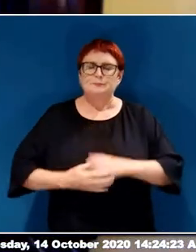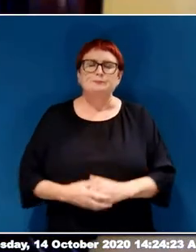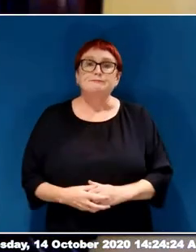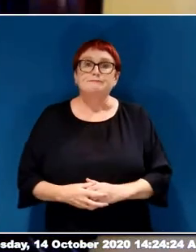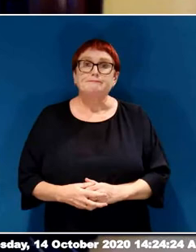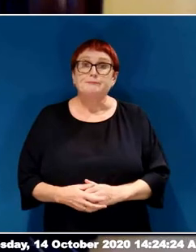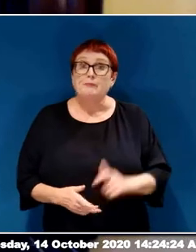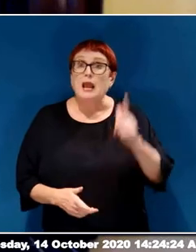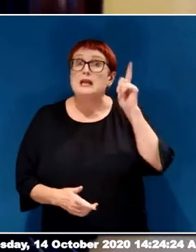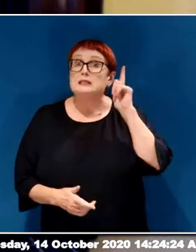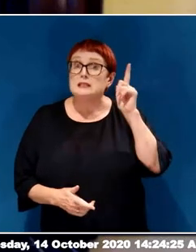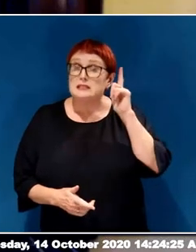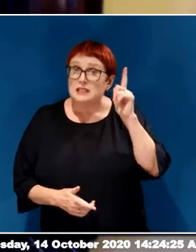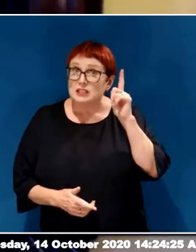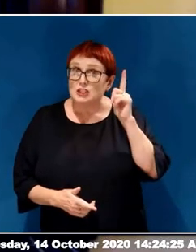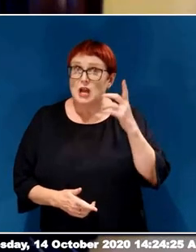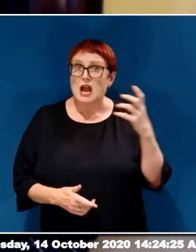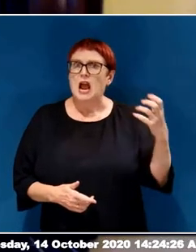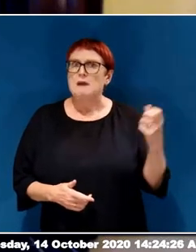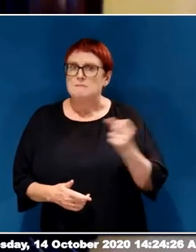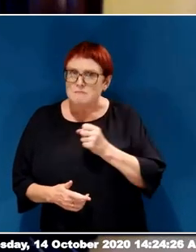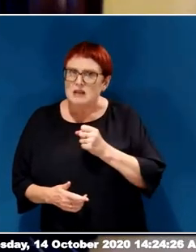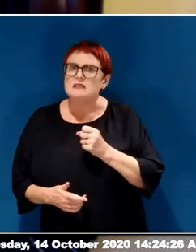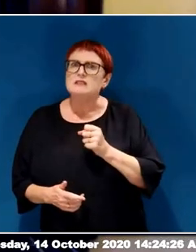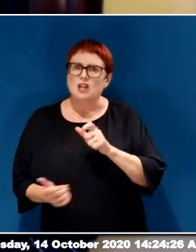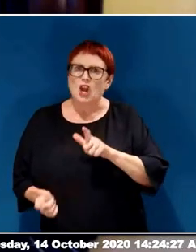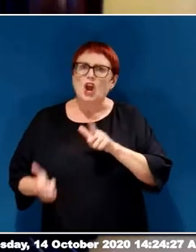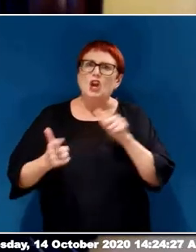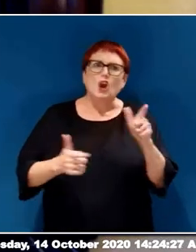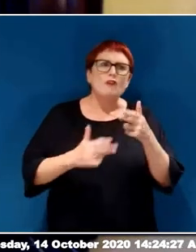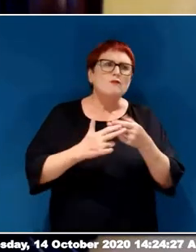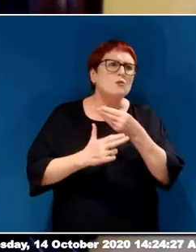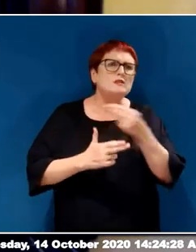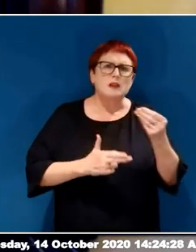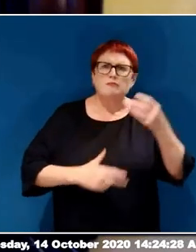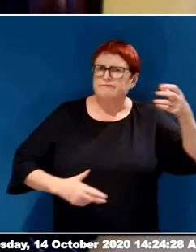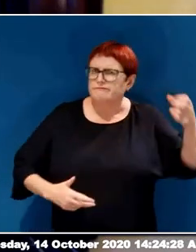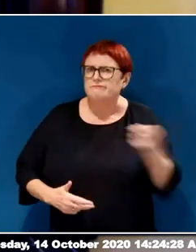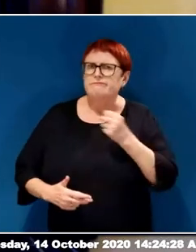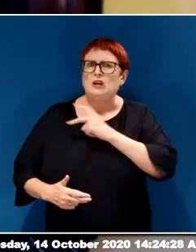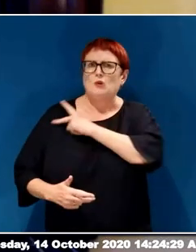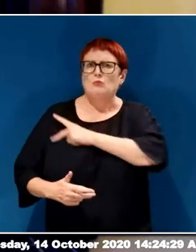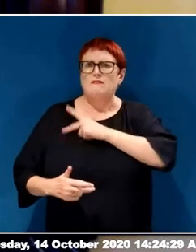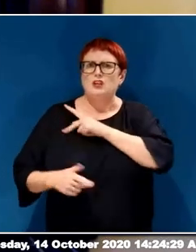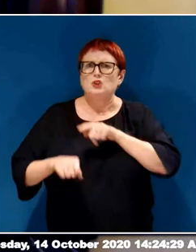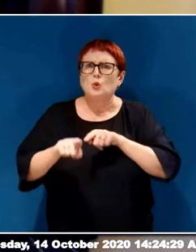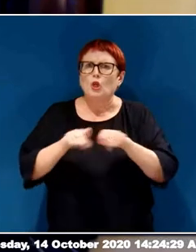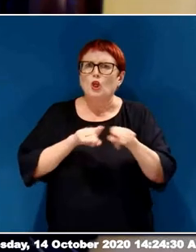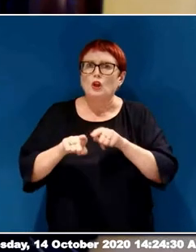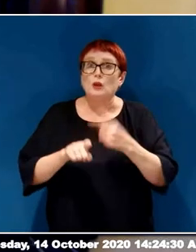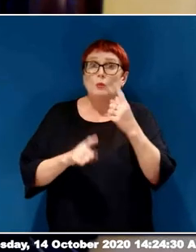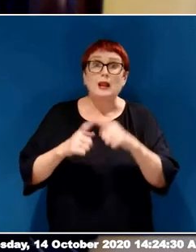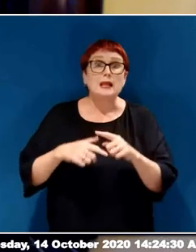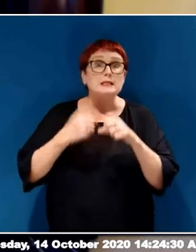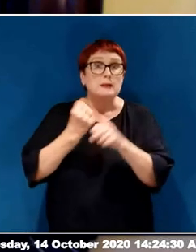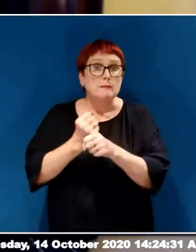mandatory professional learning. An example I can give is that of what is known in the industry as anaphylaxis